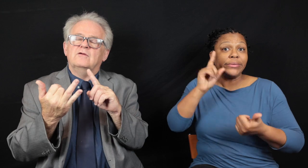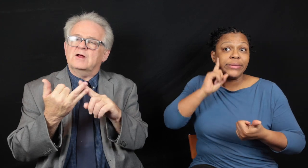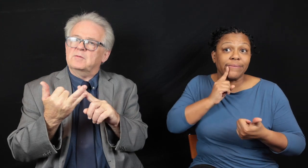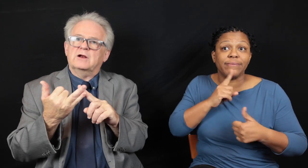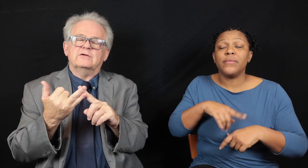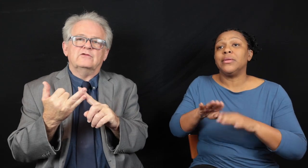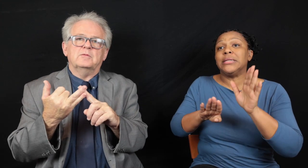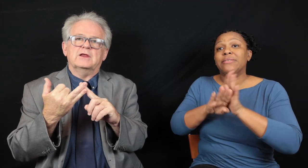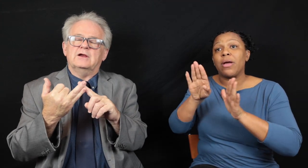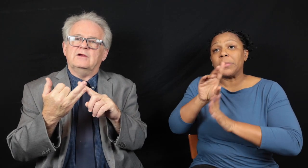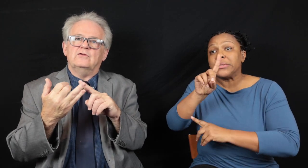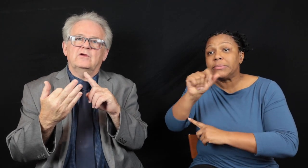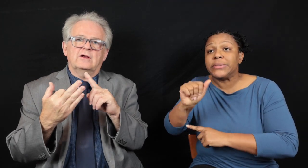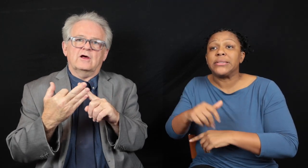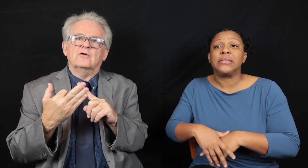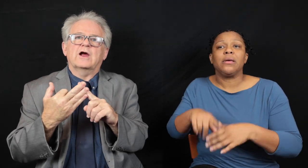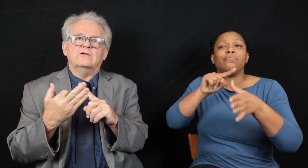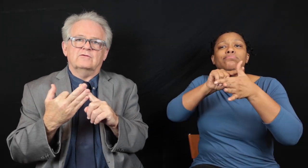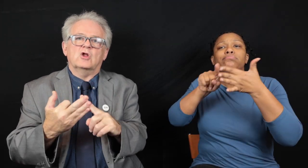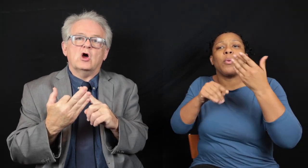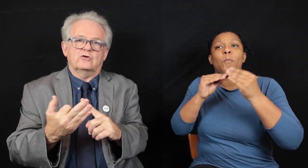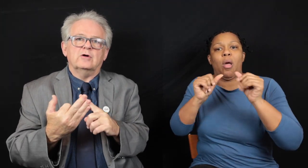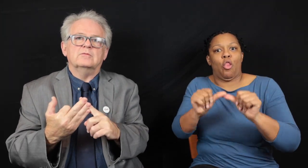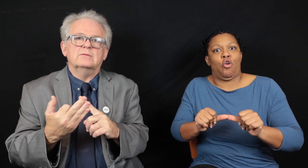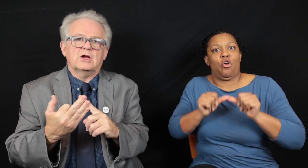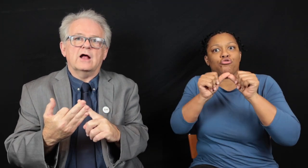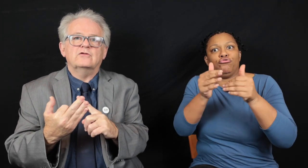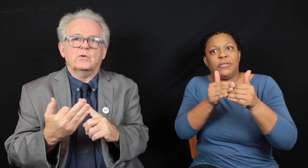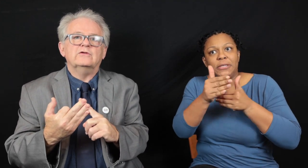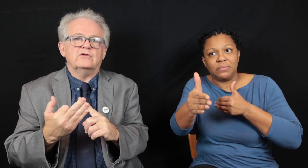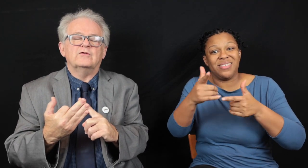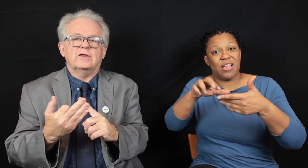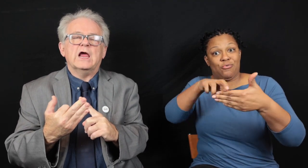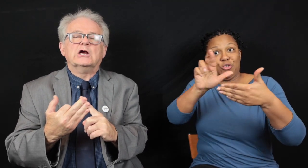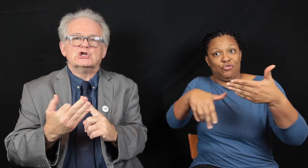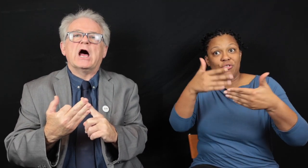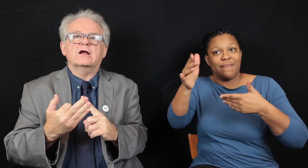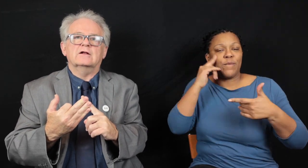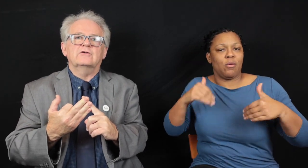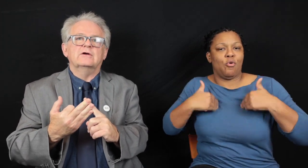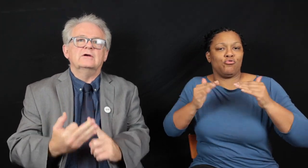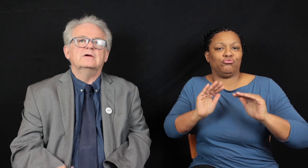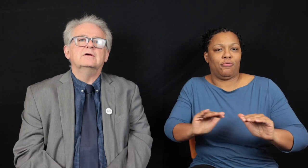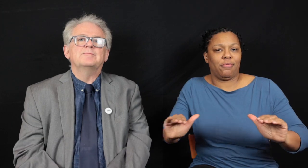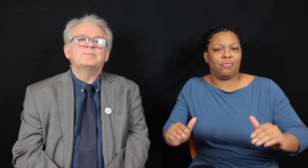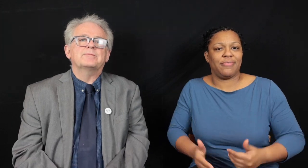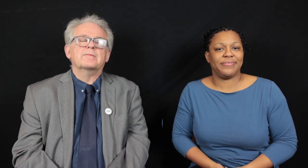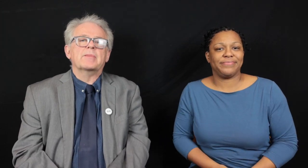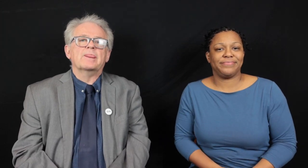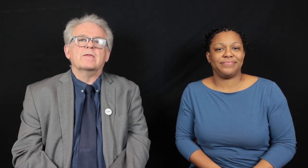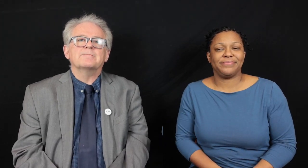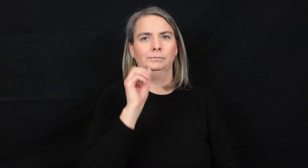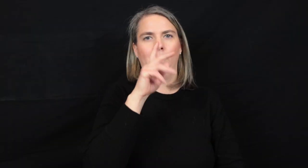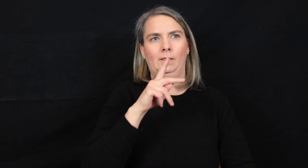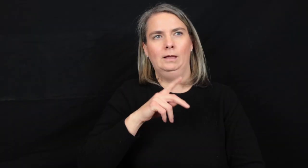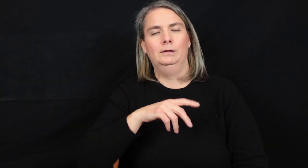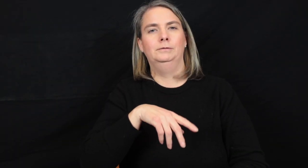developmental disabilities, and other kinds of long-term consequences for the young child.